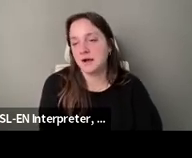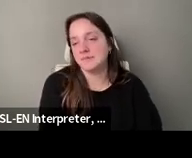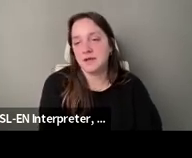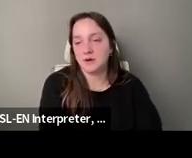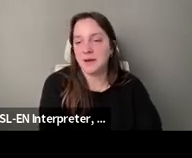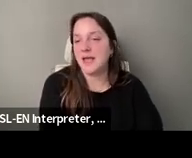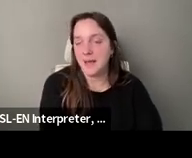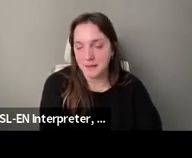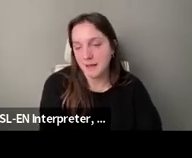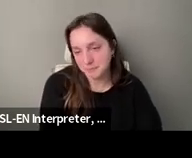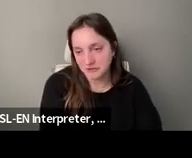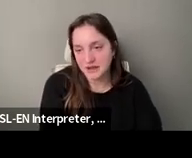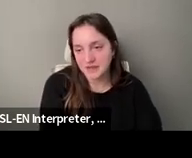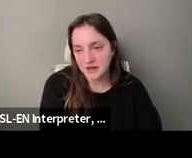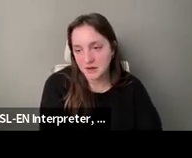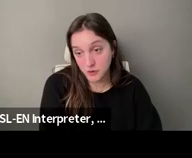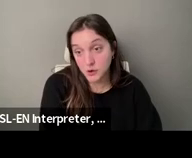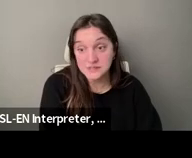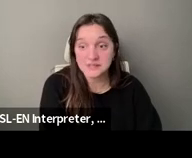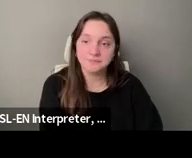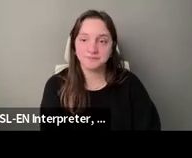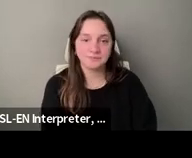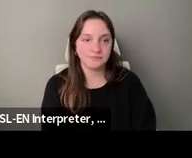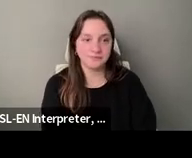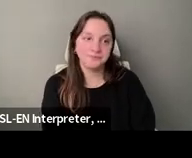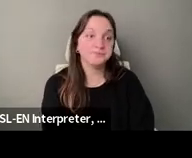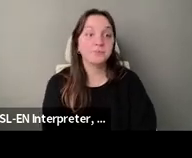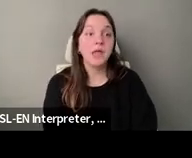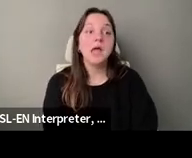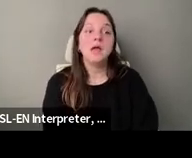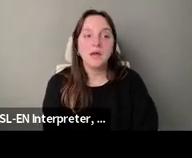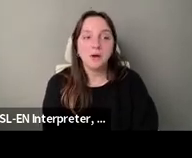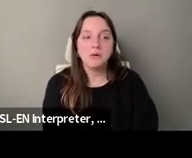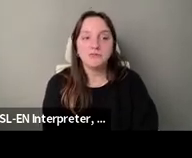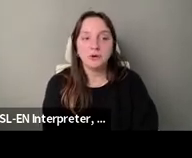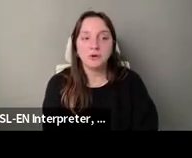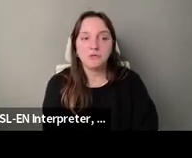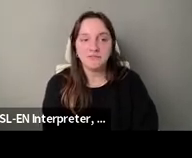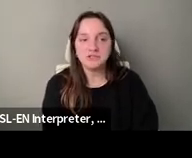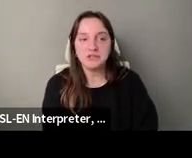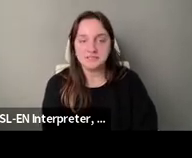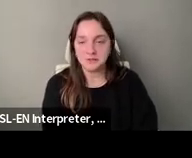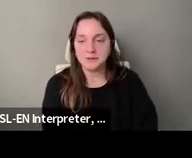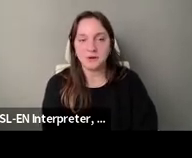amplifying those. Now, for refugee resettlement organizations, it's important to